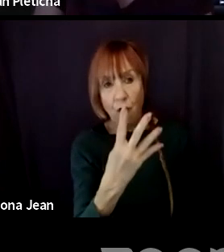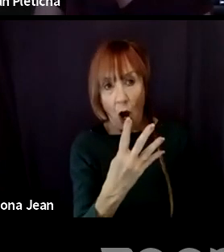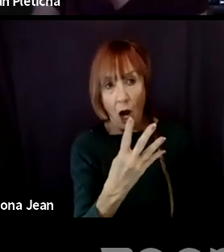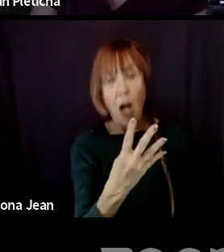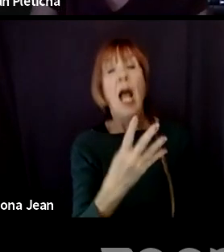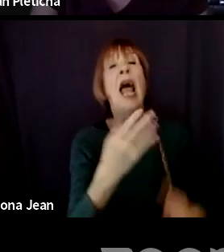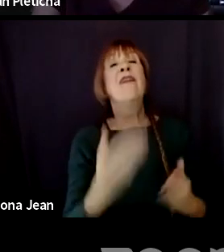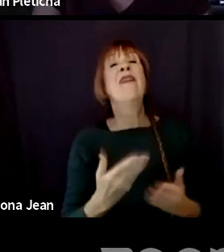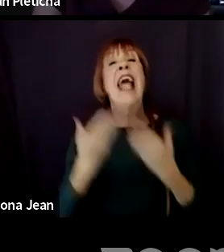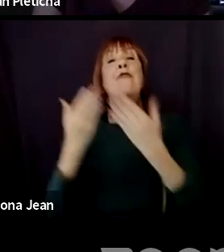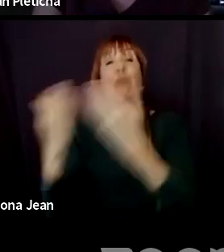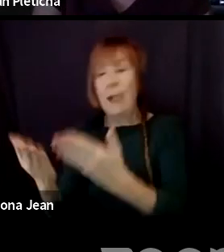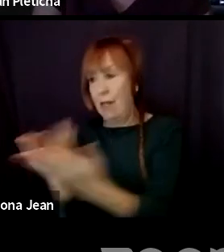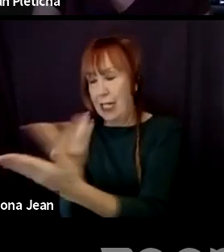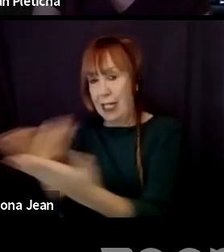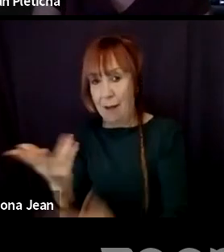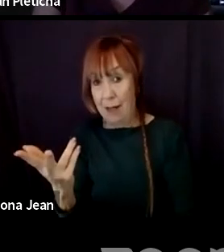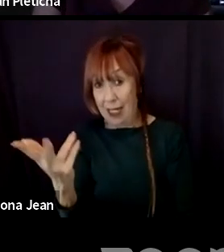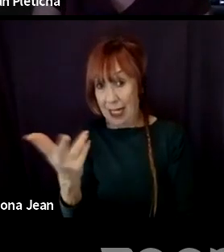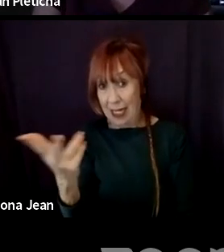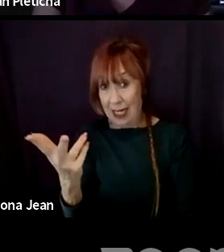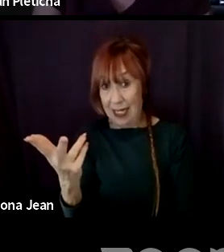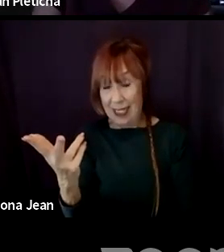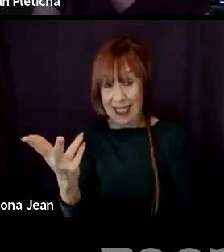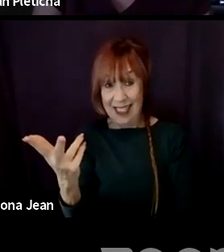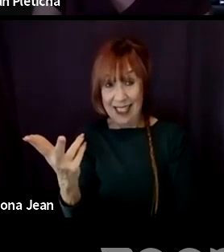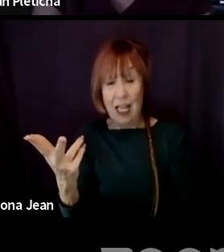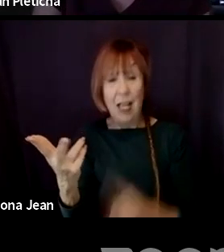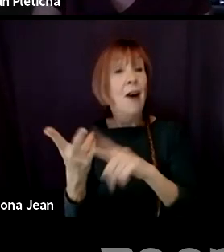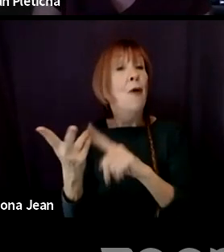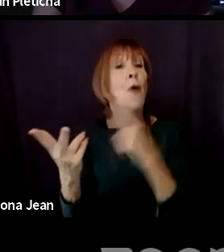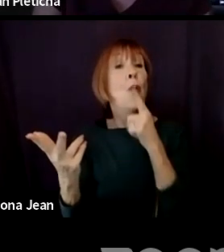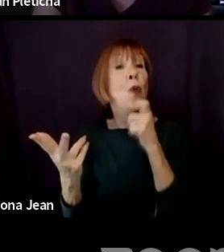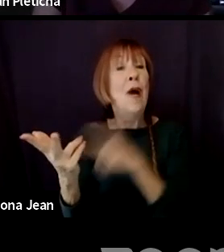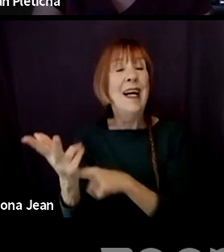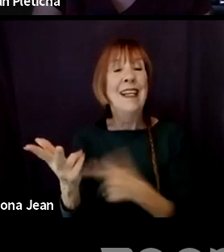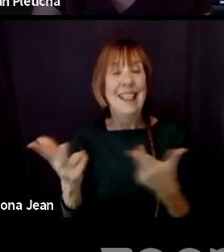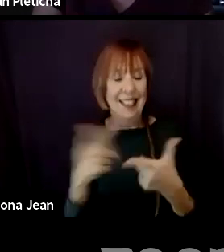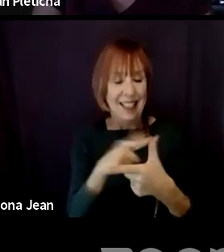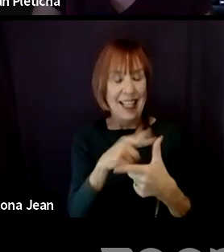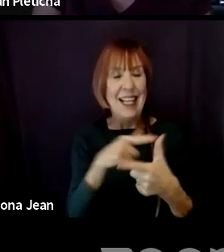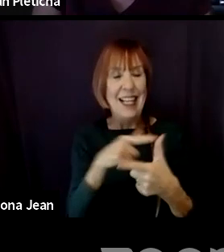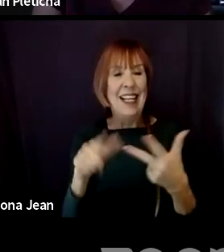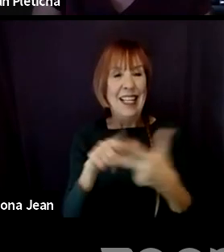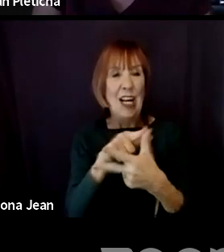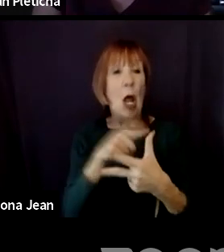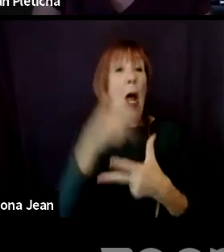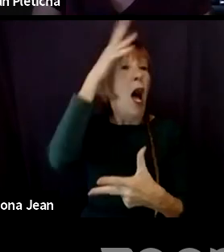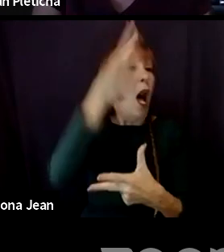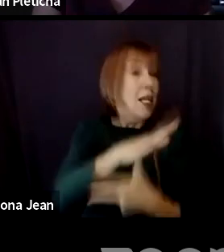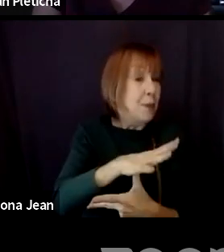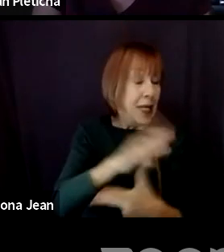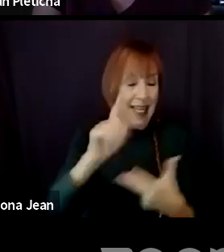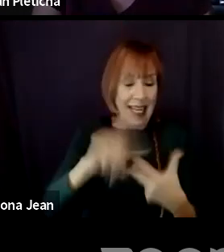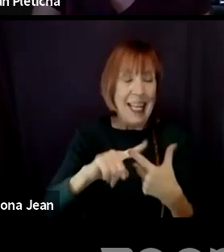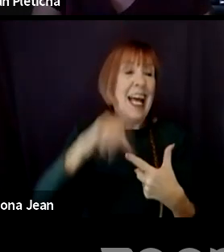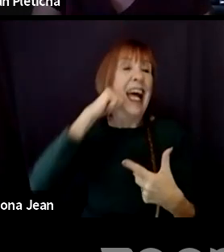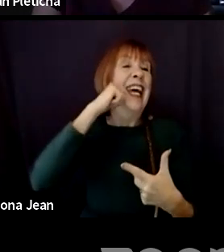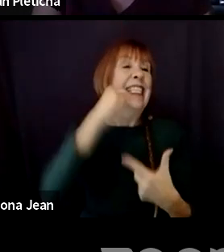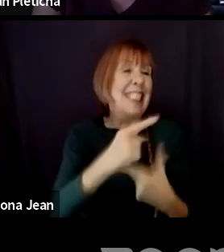and guess who they are, my husband, (chuckles) my sister and my producing partner,